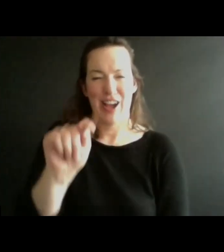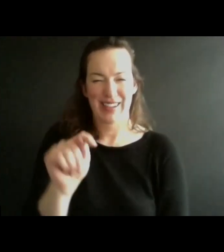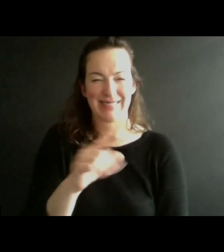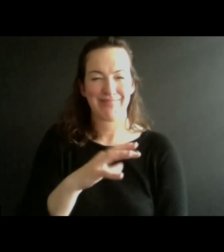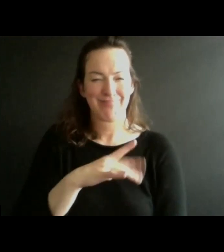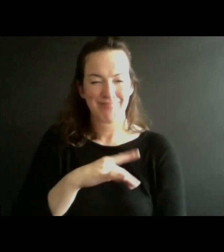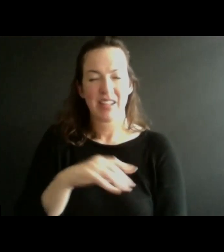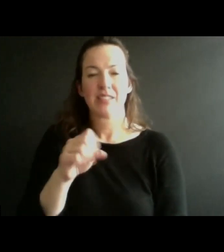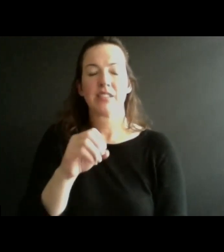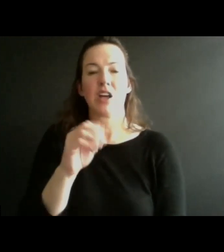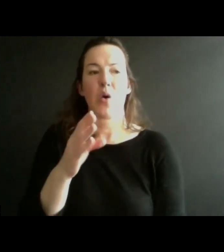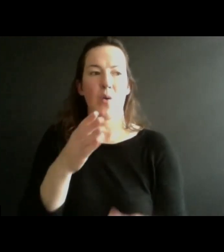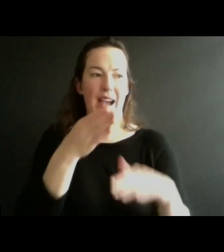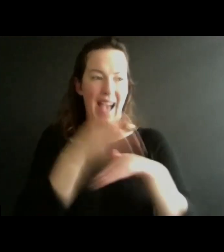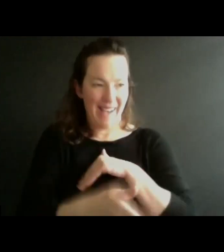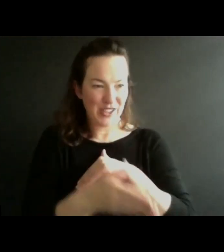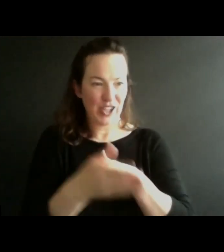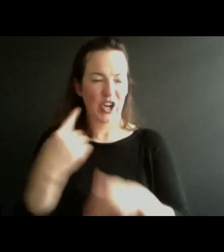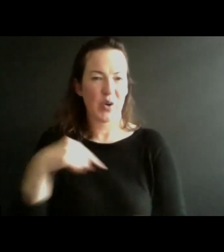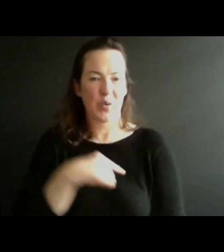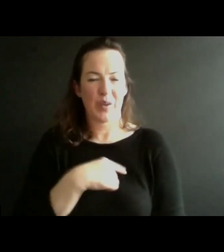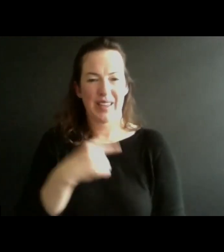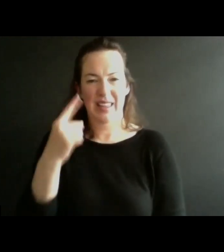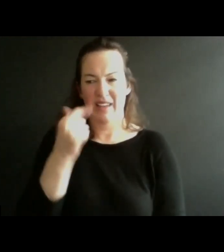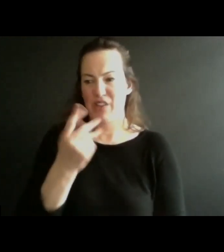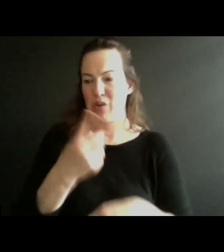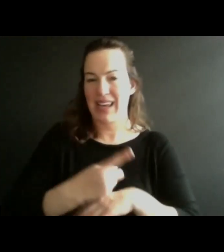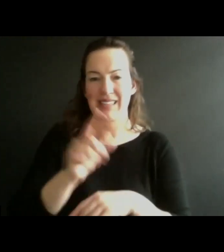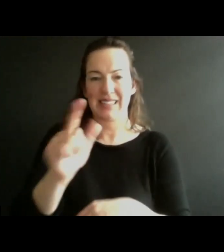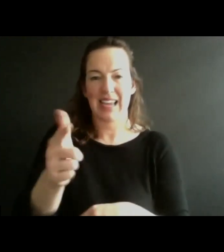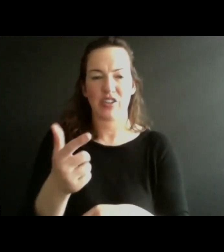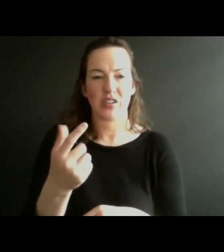in the aftermath of that, we had I think within a couple of days we had 12 additional requests